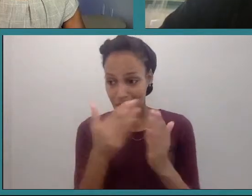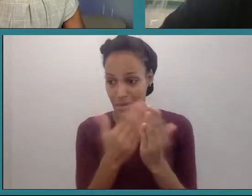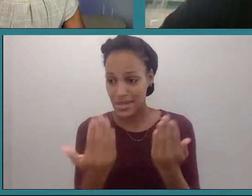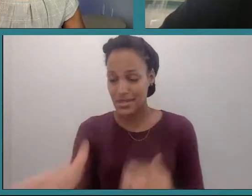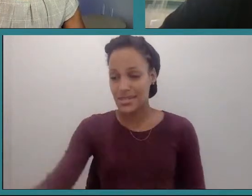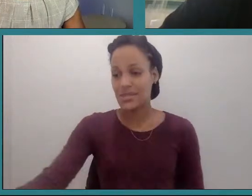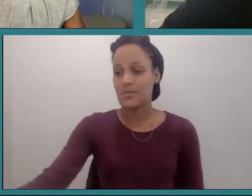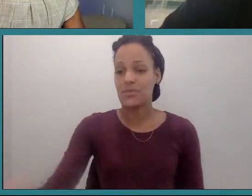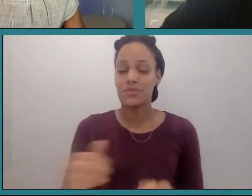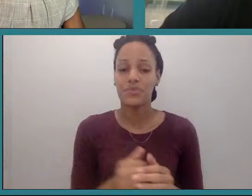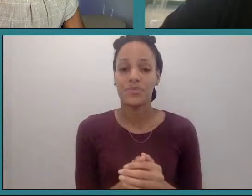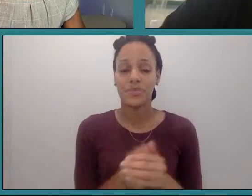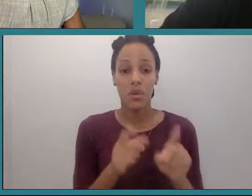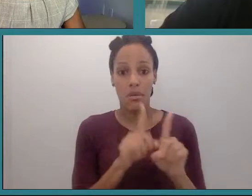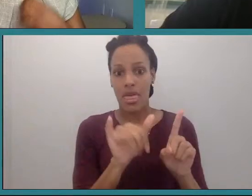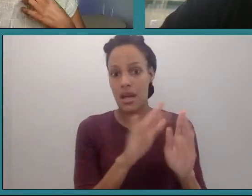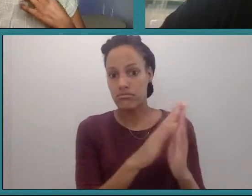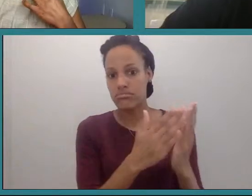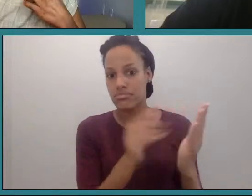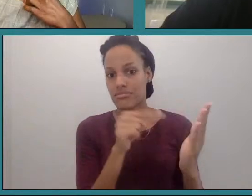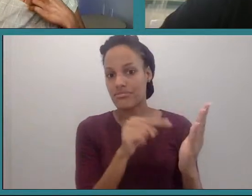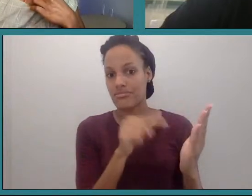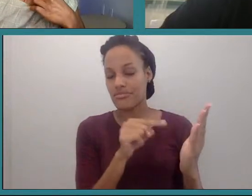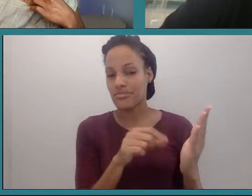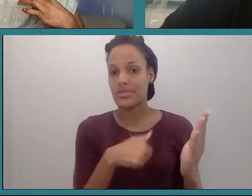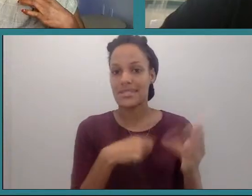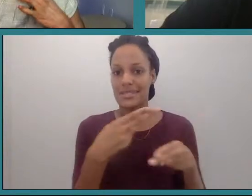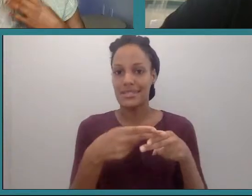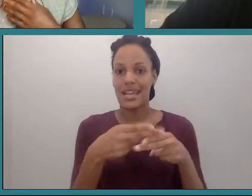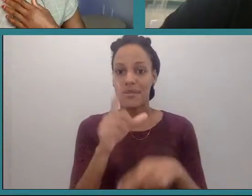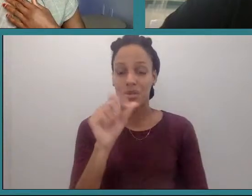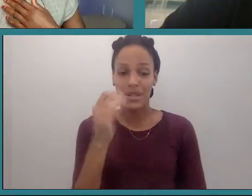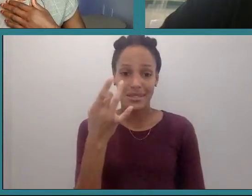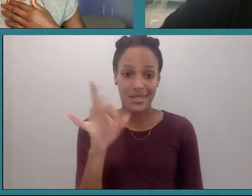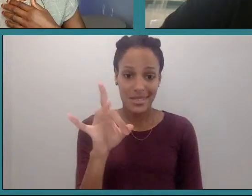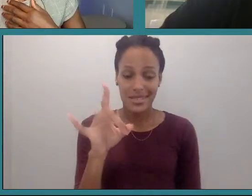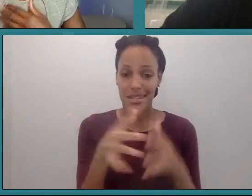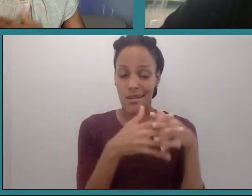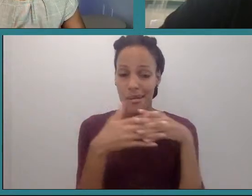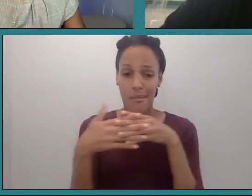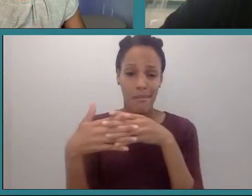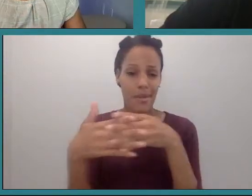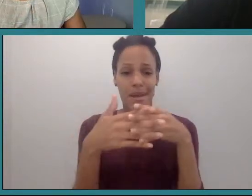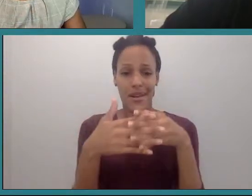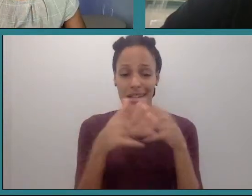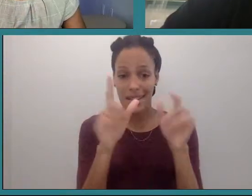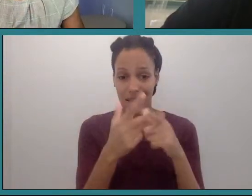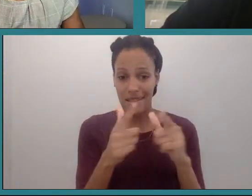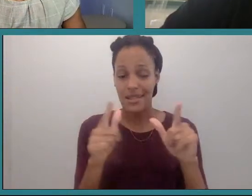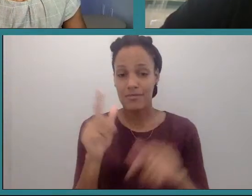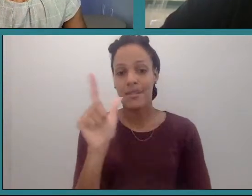The Encyclopedia of Black Comics was named the 2018 American Library Associations’